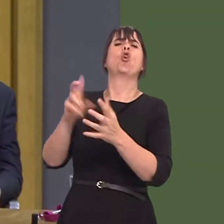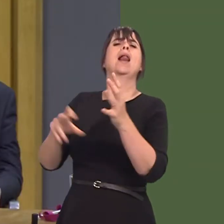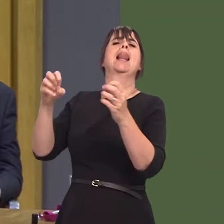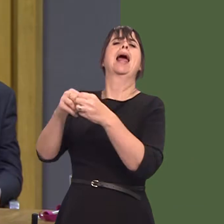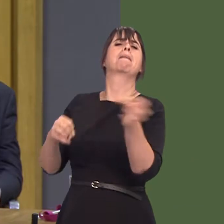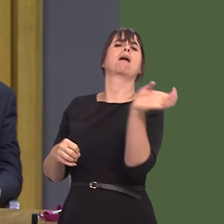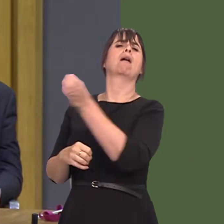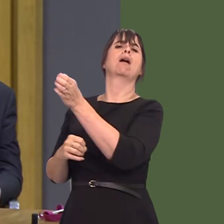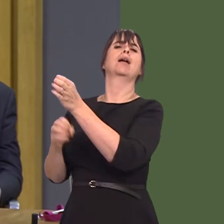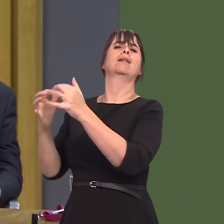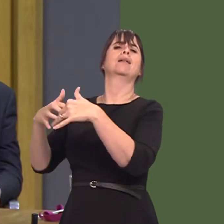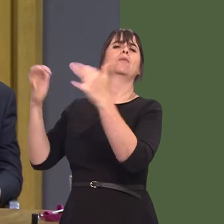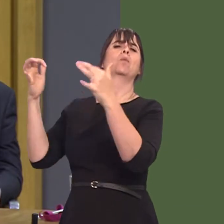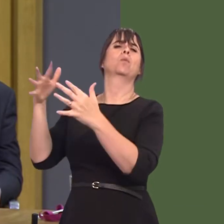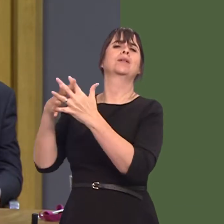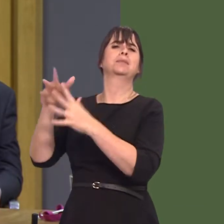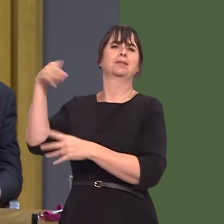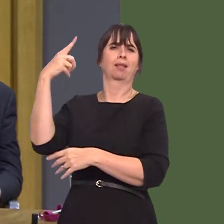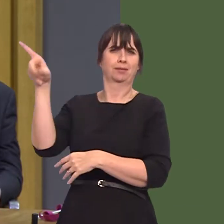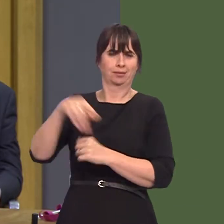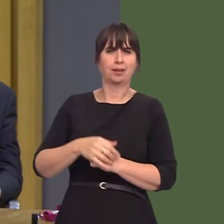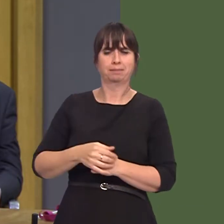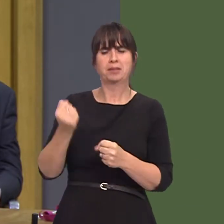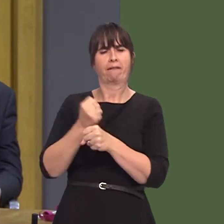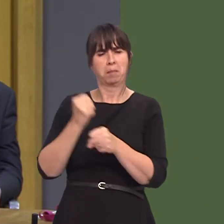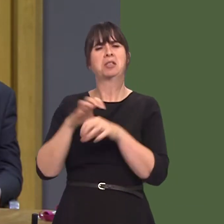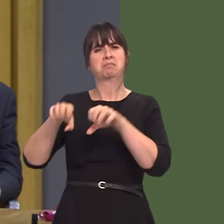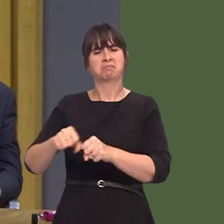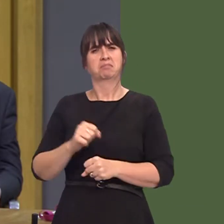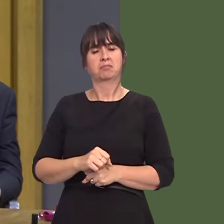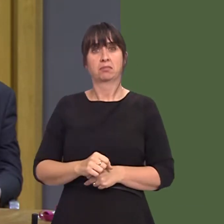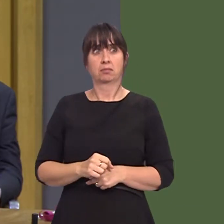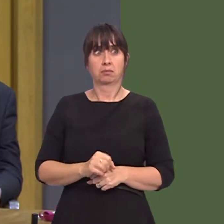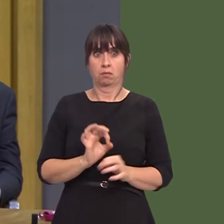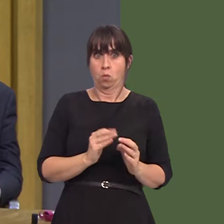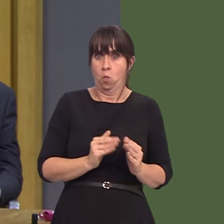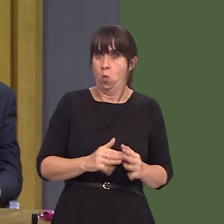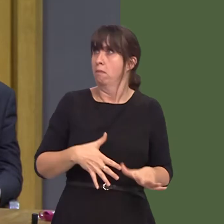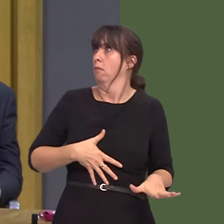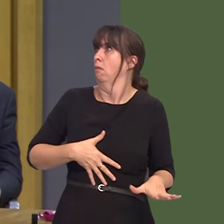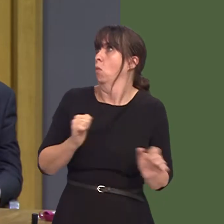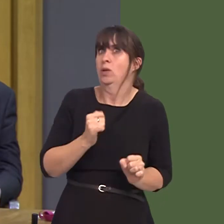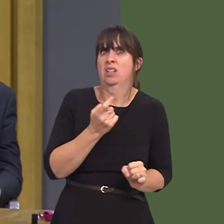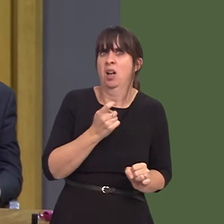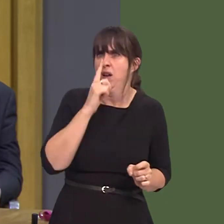Now, Iím sure that will be of great comfort to the many rough sleepers in Wales ahead of the fast-approaching winter.